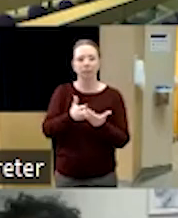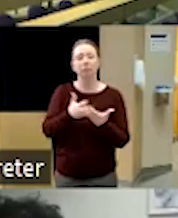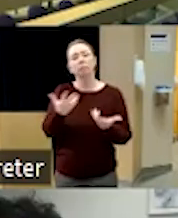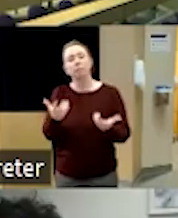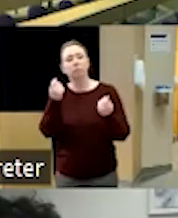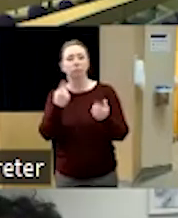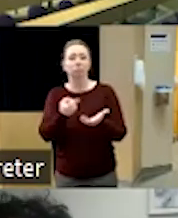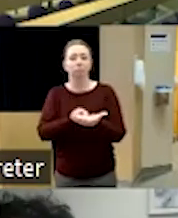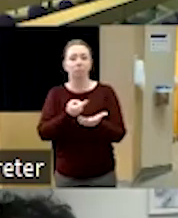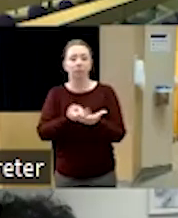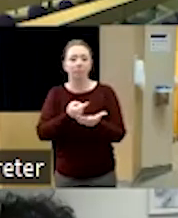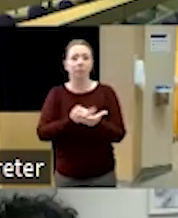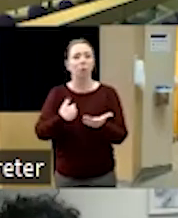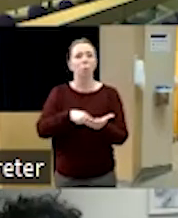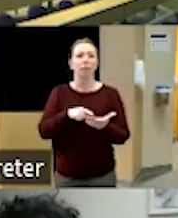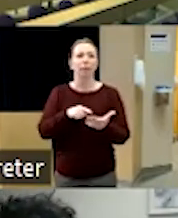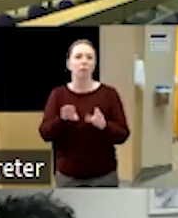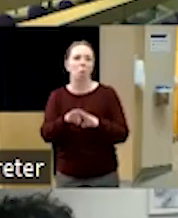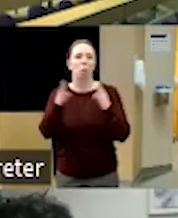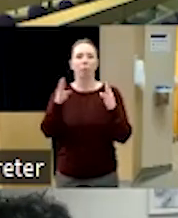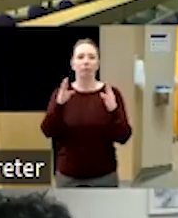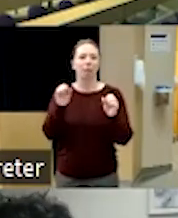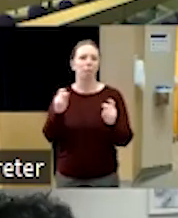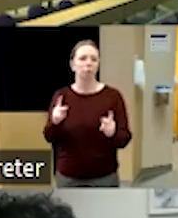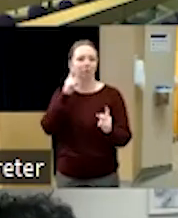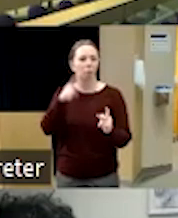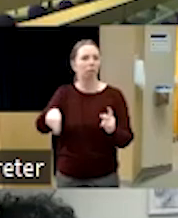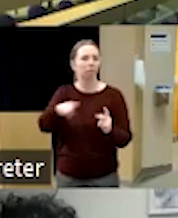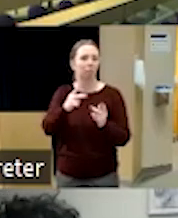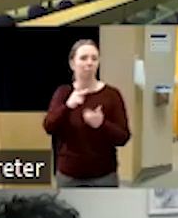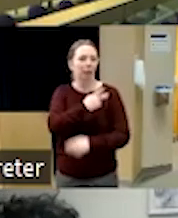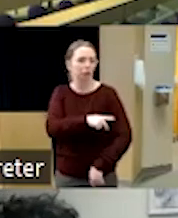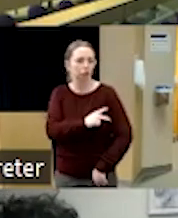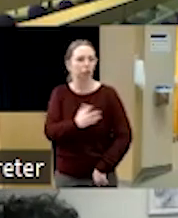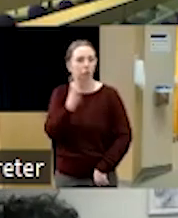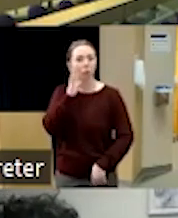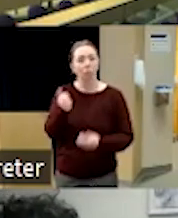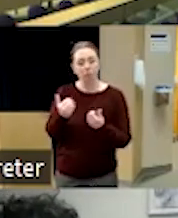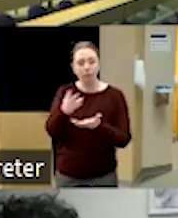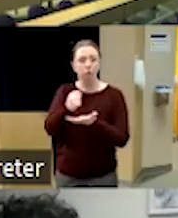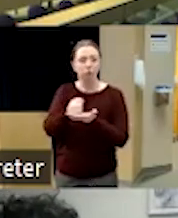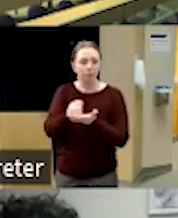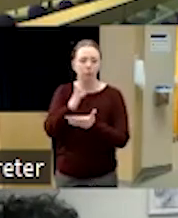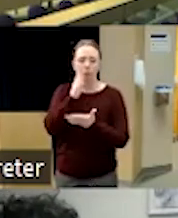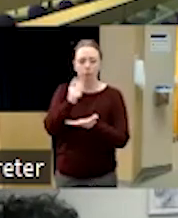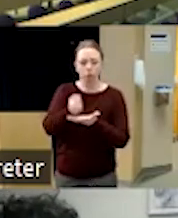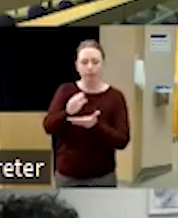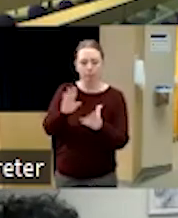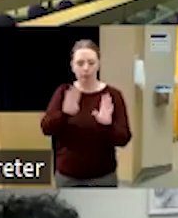are sort of a door opener because we treat both we treat the biology we treat the body and and